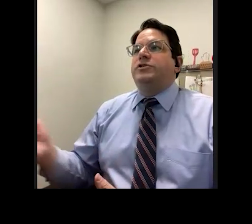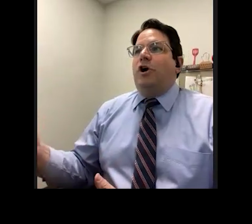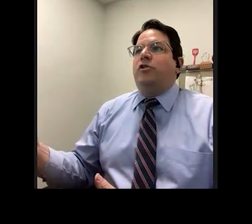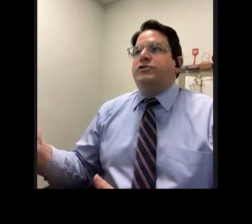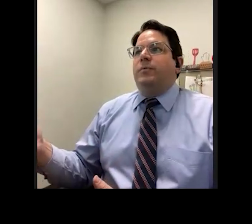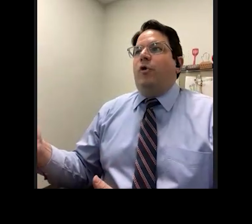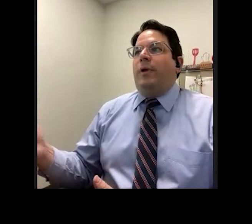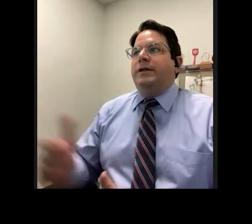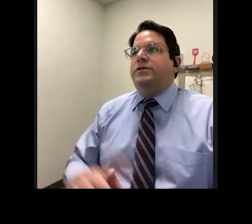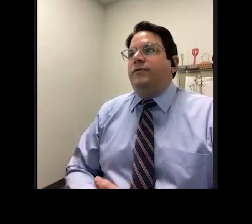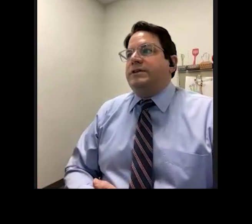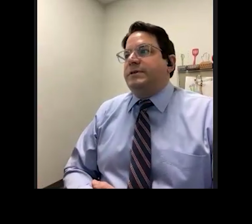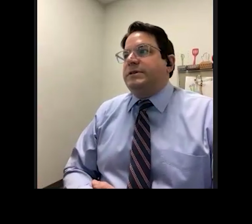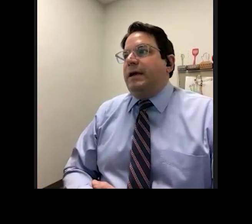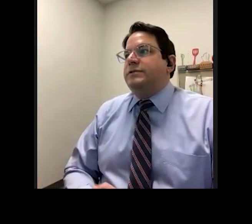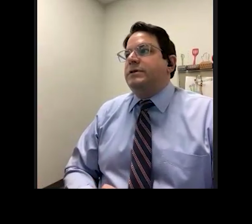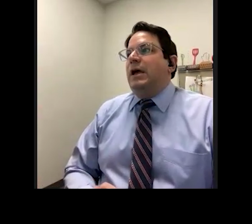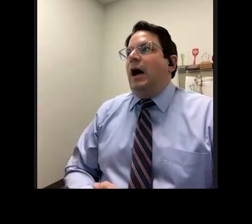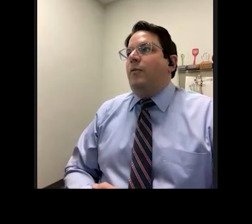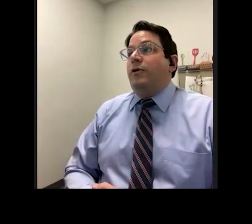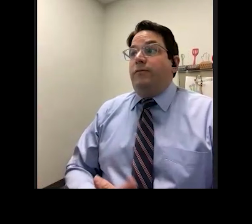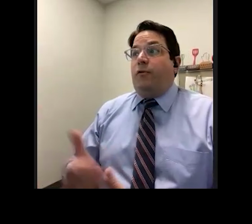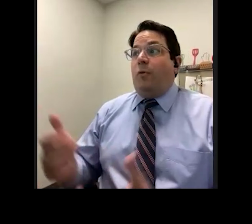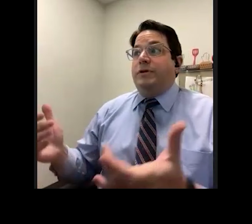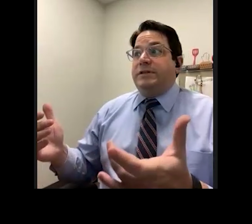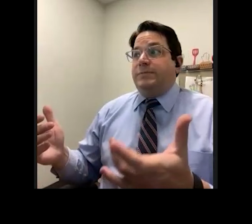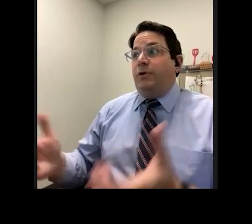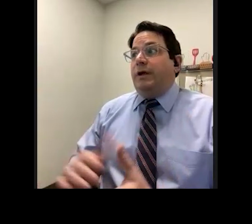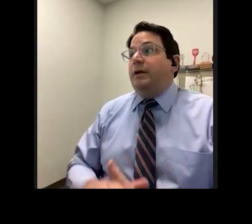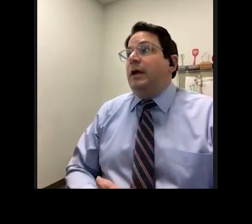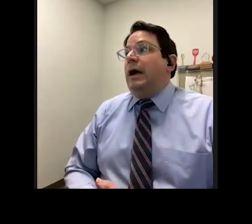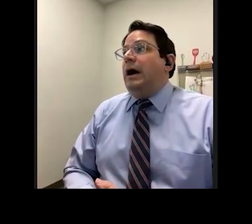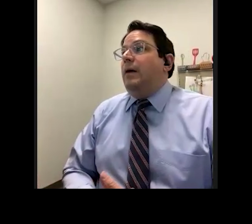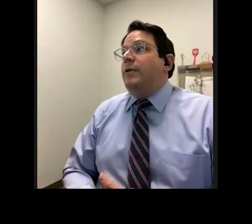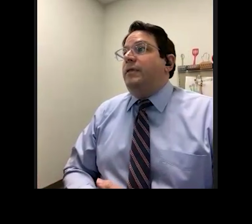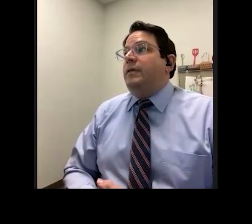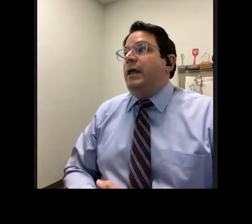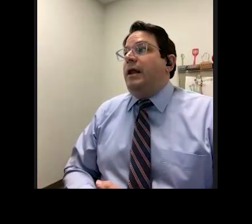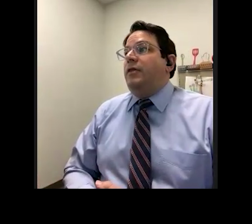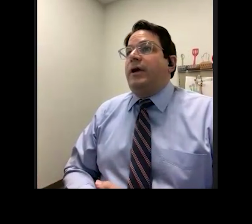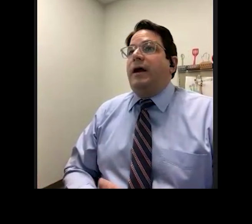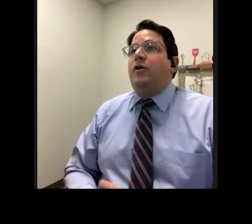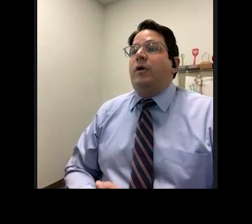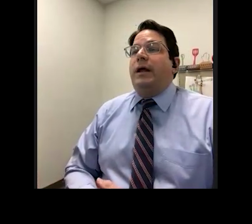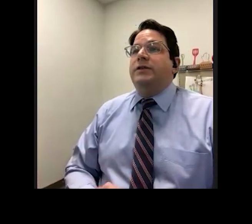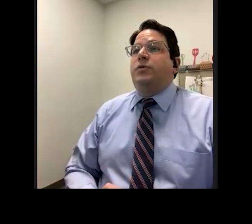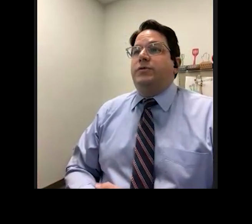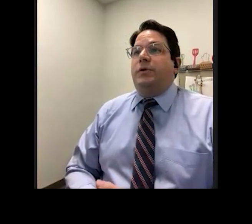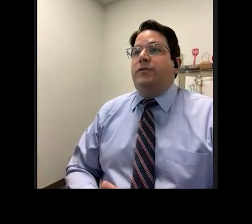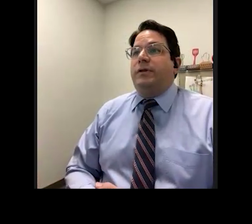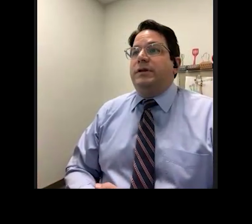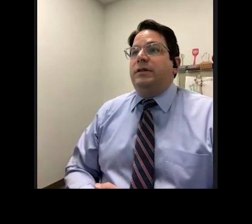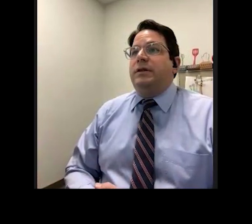consumers are losing more money to investment scams, more than $4.6 billion, than any other category in 2023.